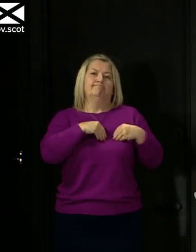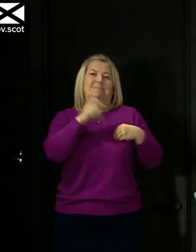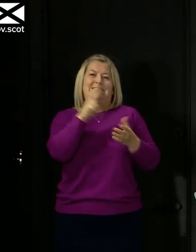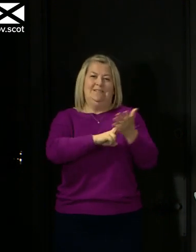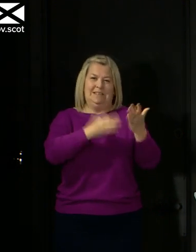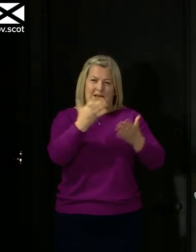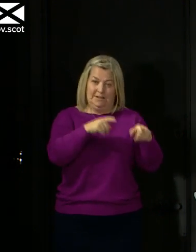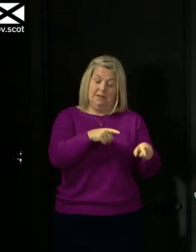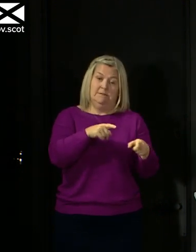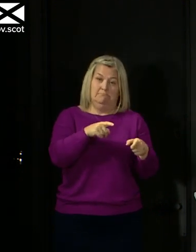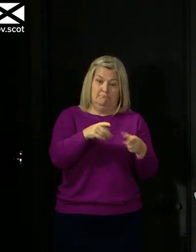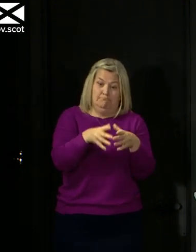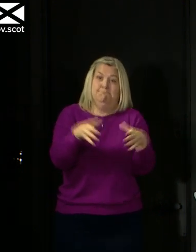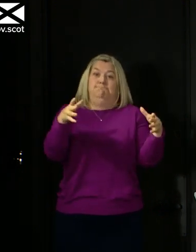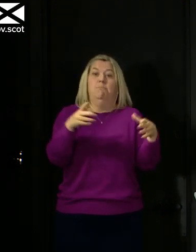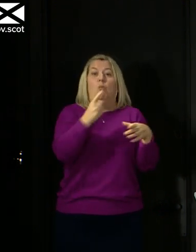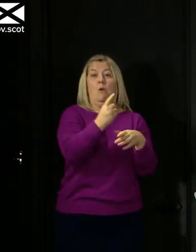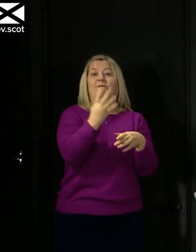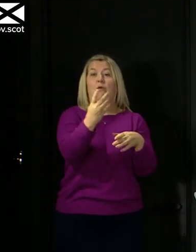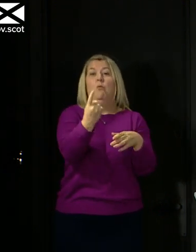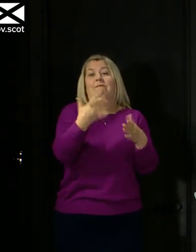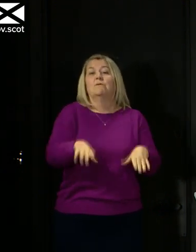of 141 from yesterday.